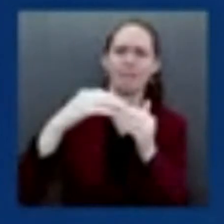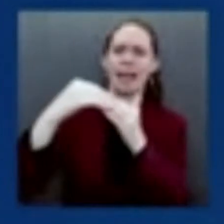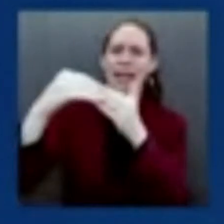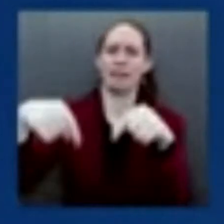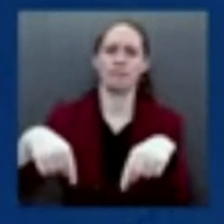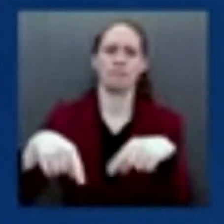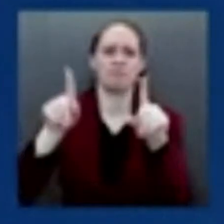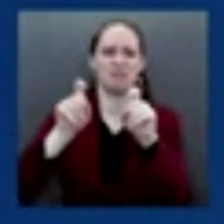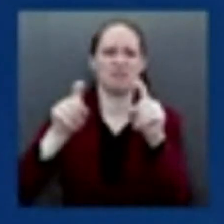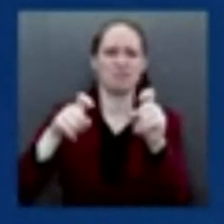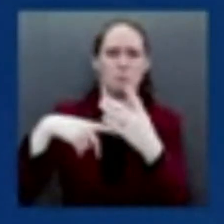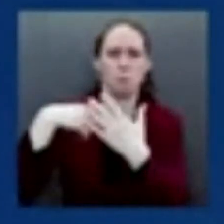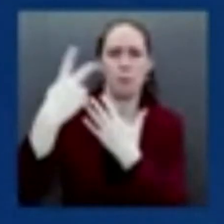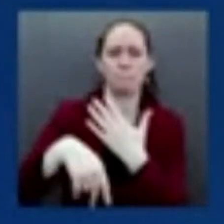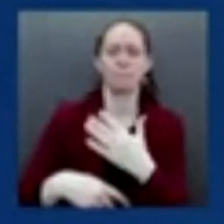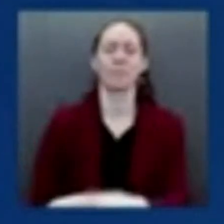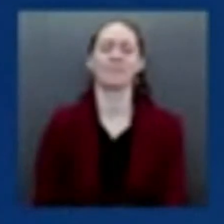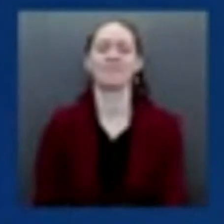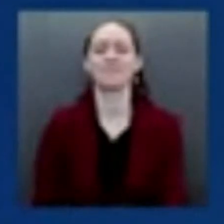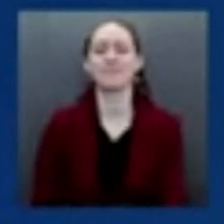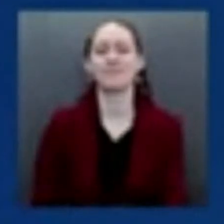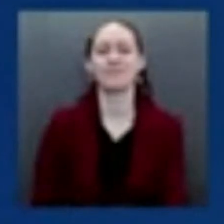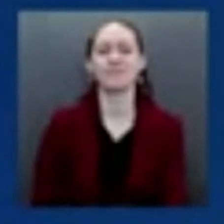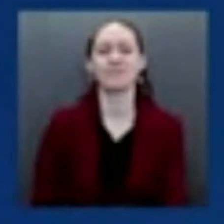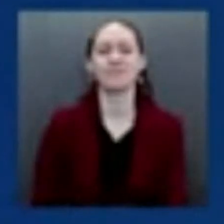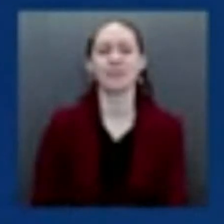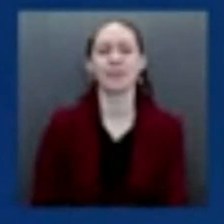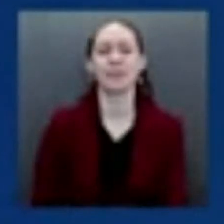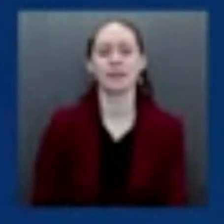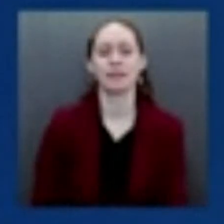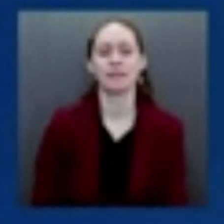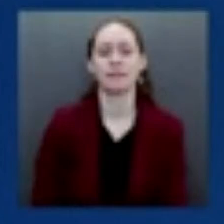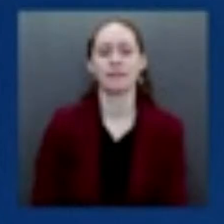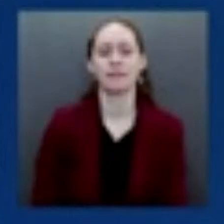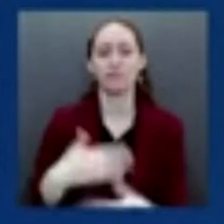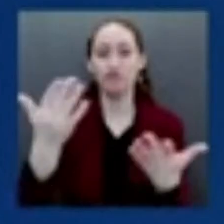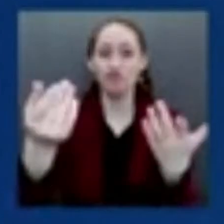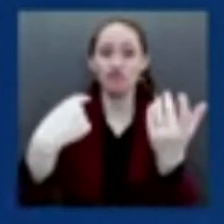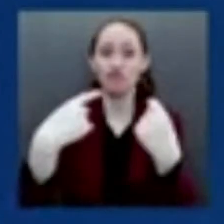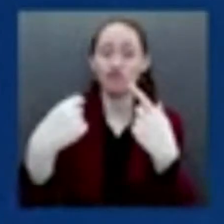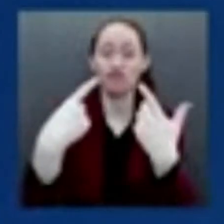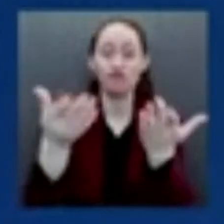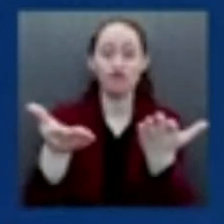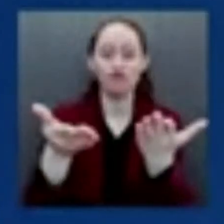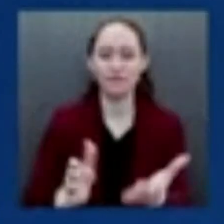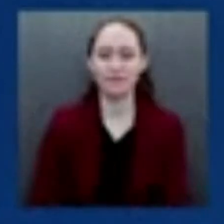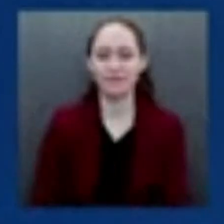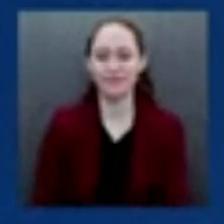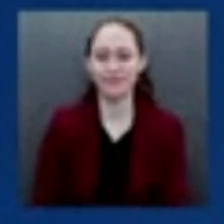EFFORTS. WITH THAT, LET'S OPEN IT UP TO